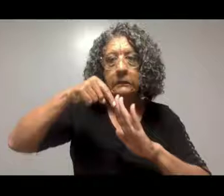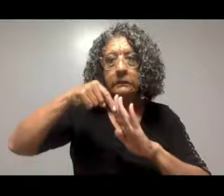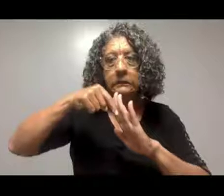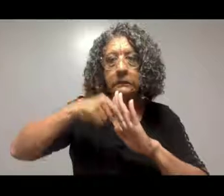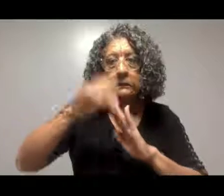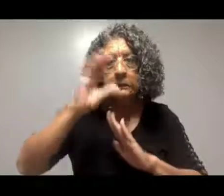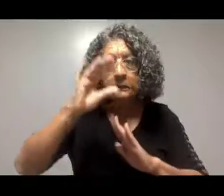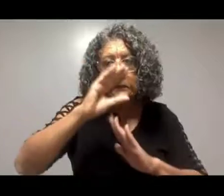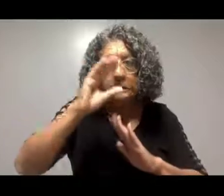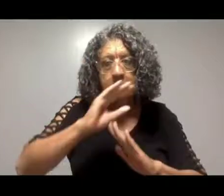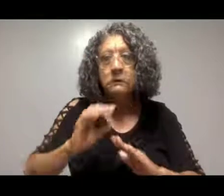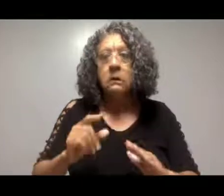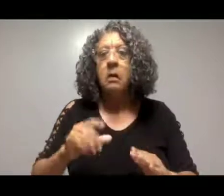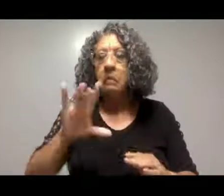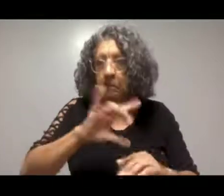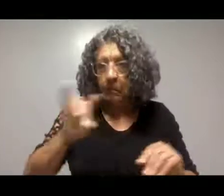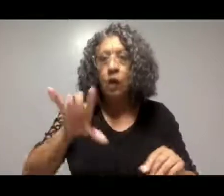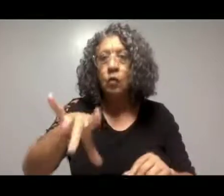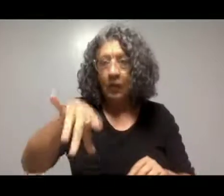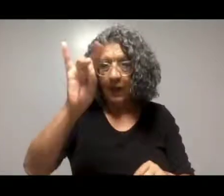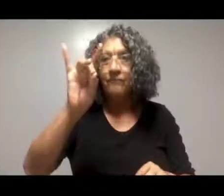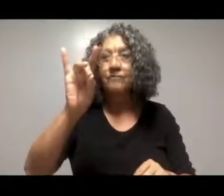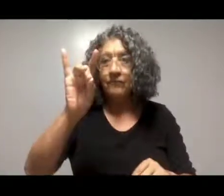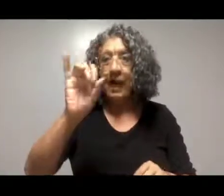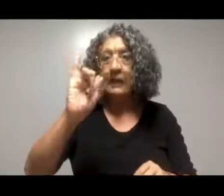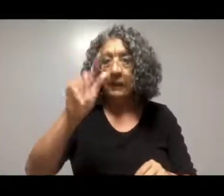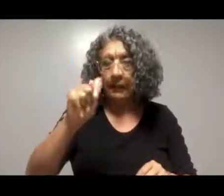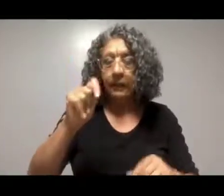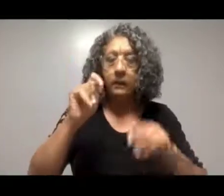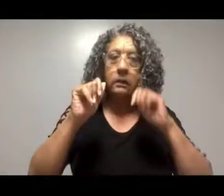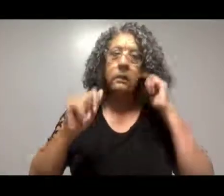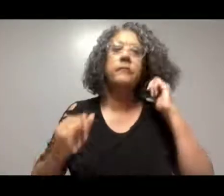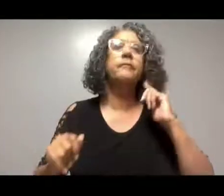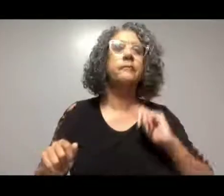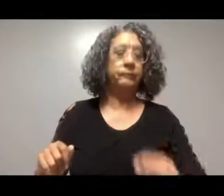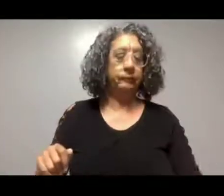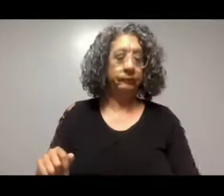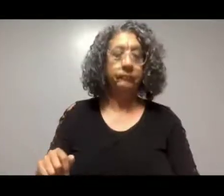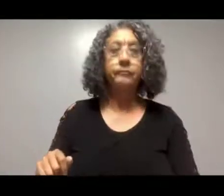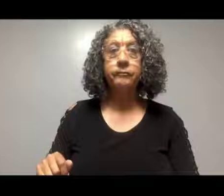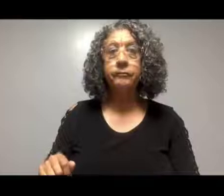You just need to dig deep and do a little research and you'll find it.